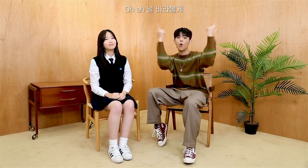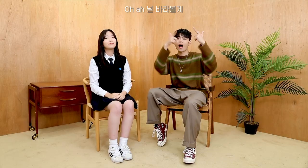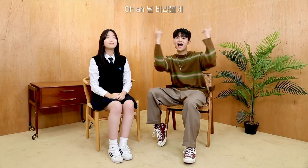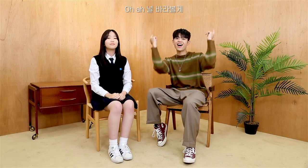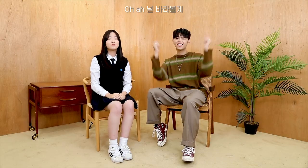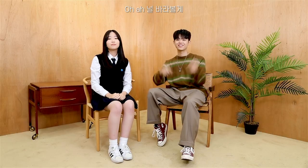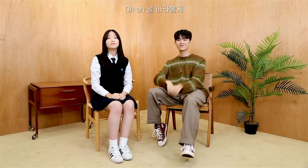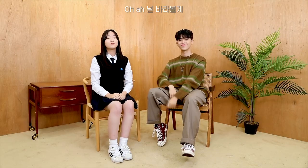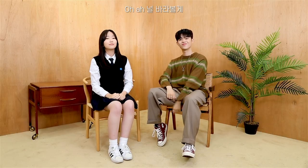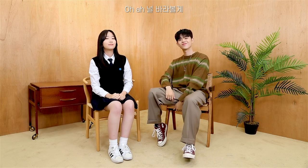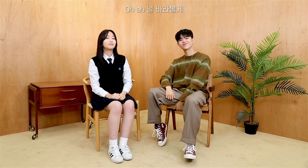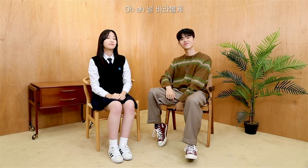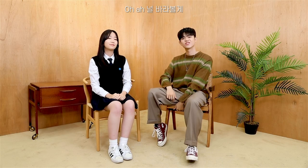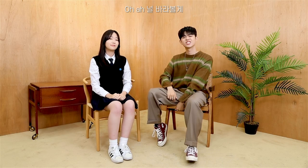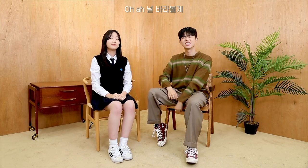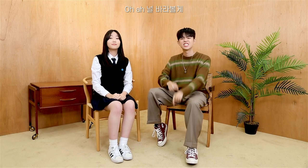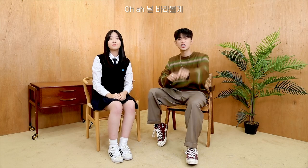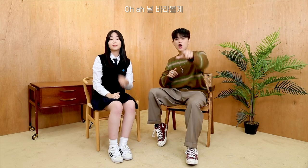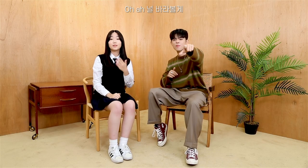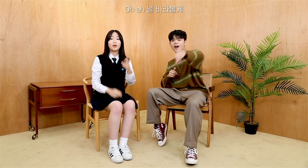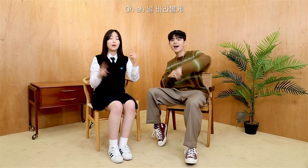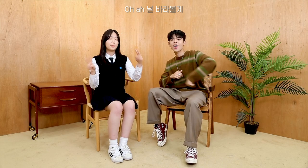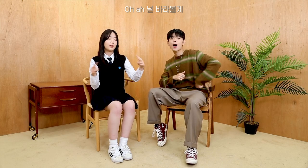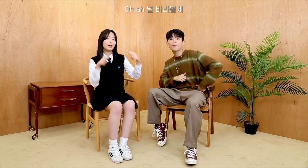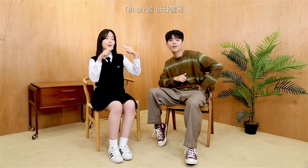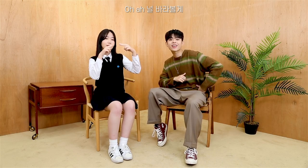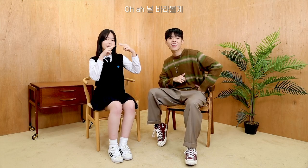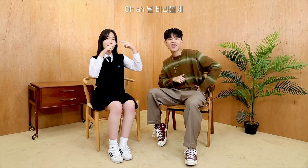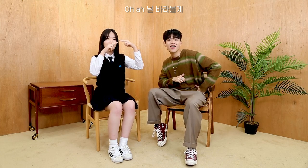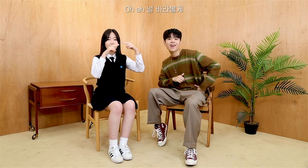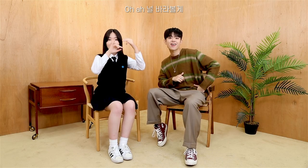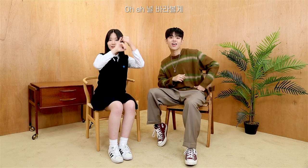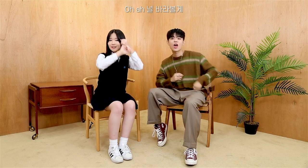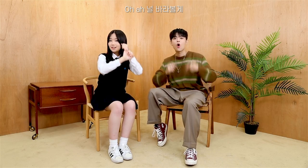Oh ah I'll look at you